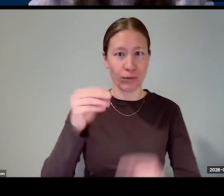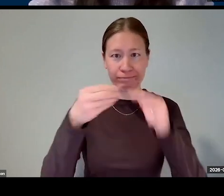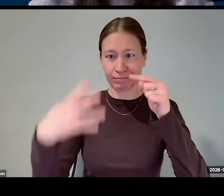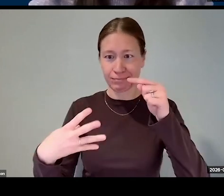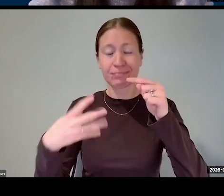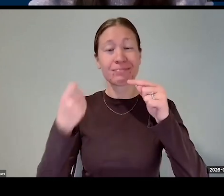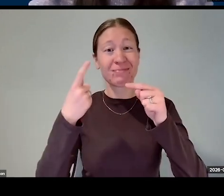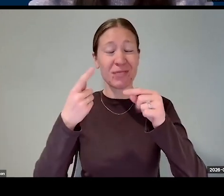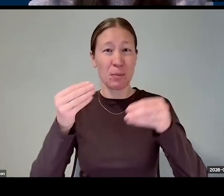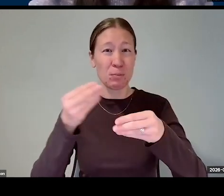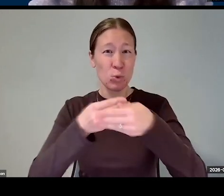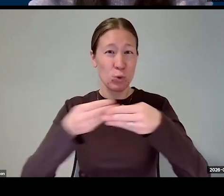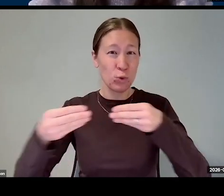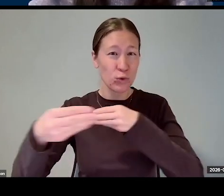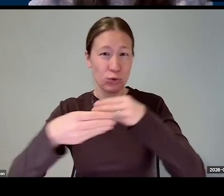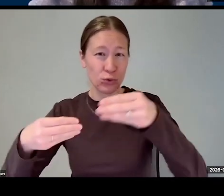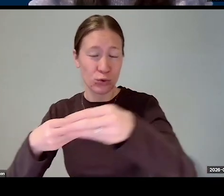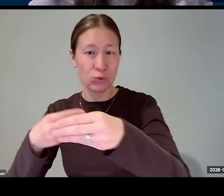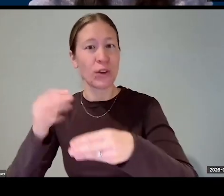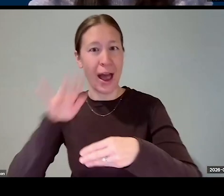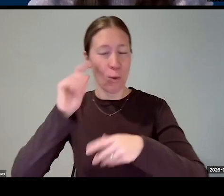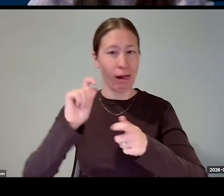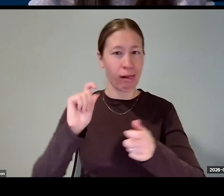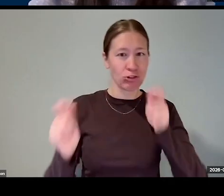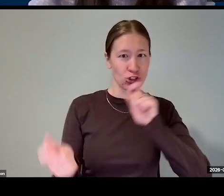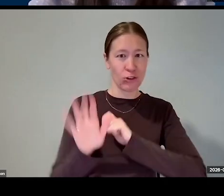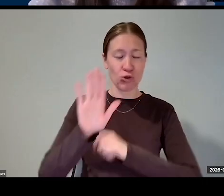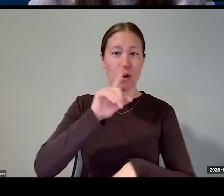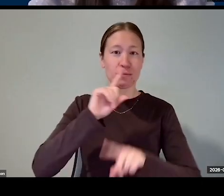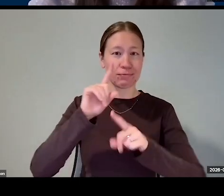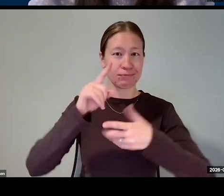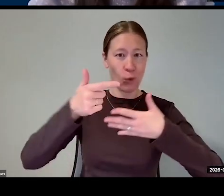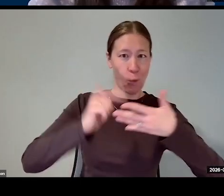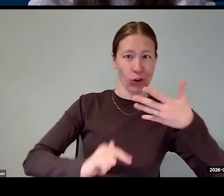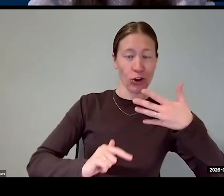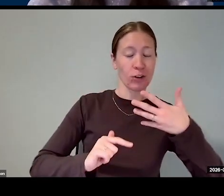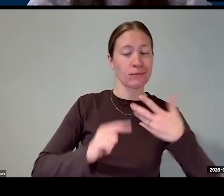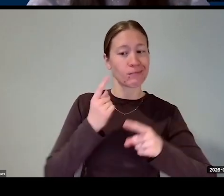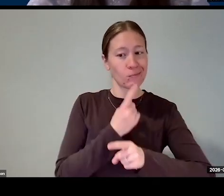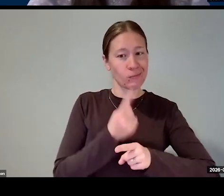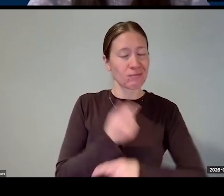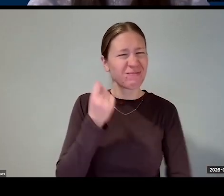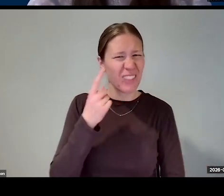And this will adjust your reading order correctly. However, it gets pretty difficult to keep track of